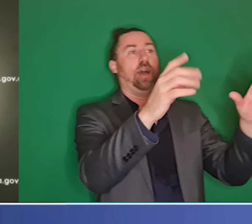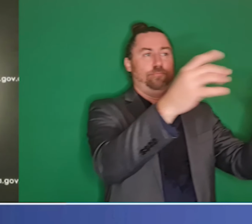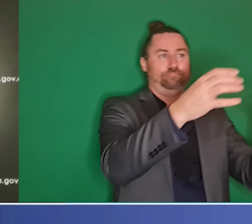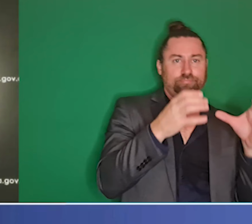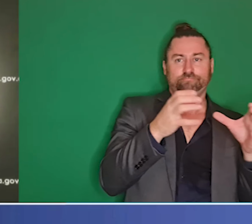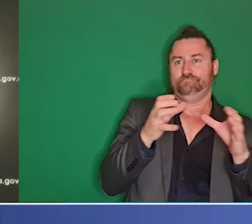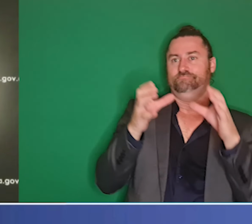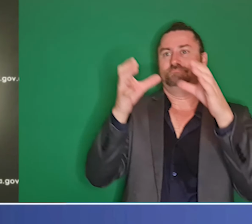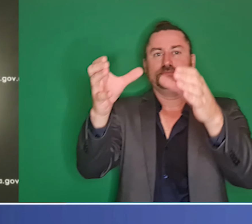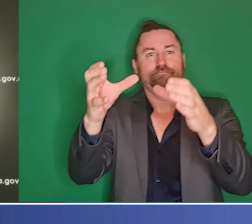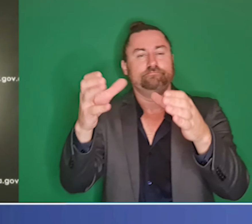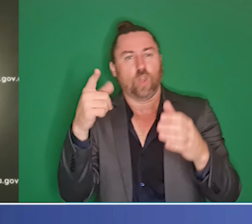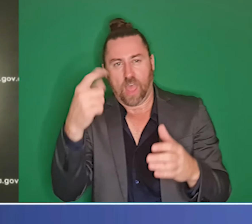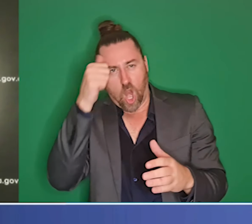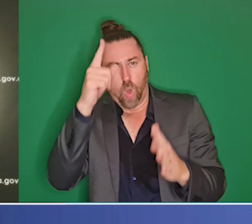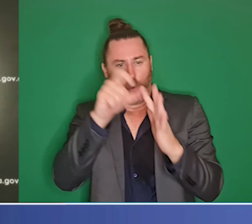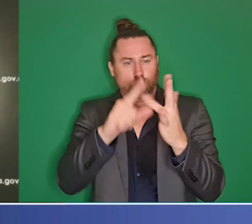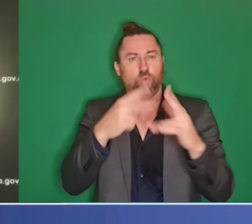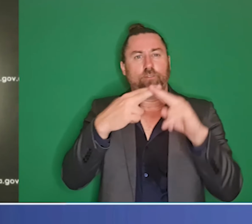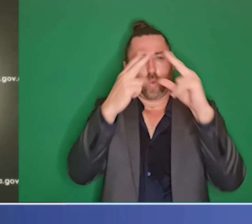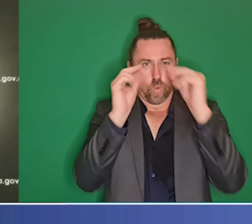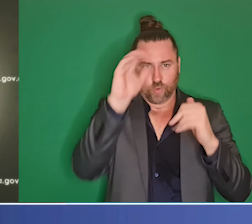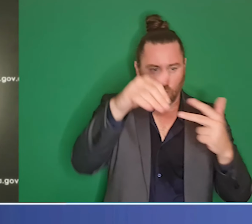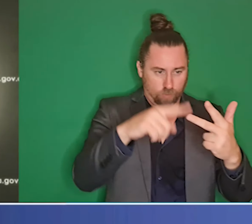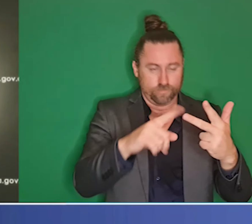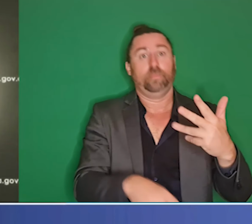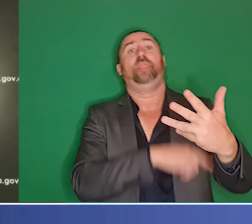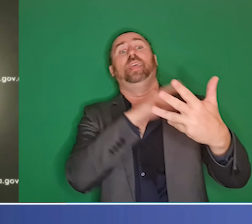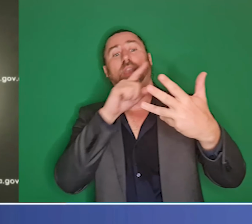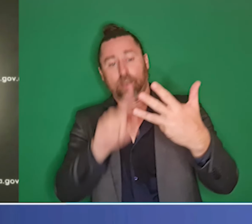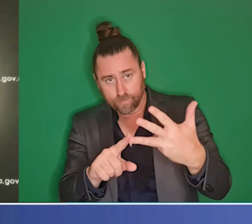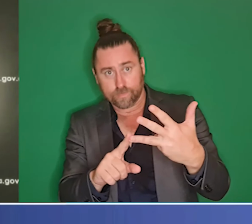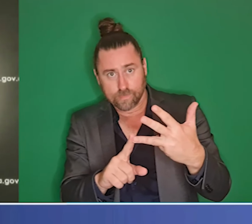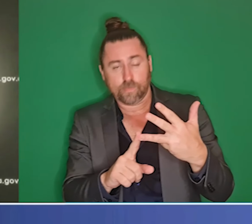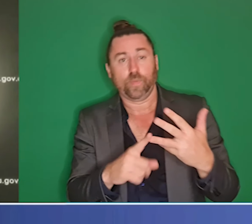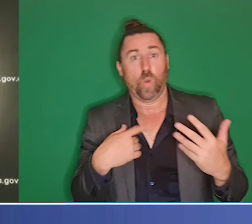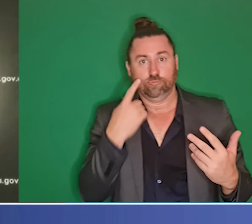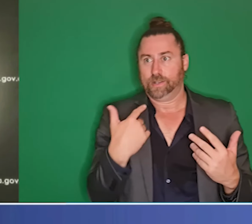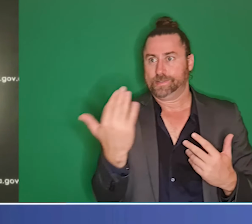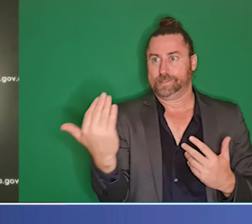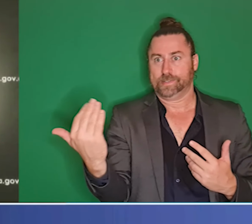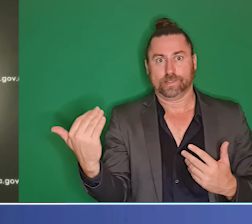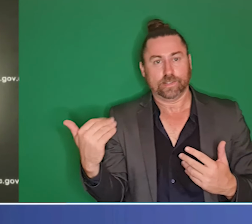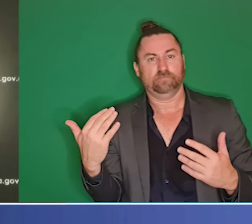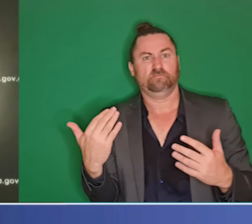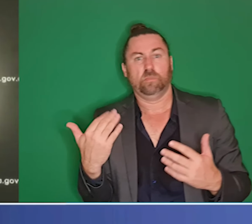within the aged care facilities. The fourth is the return in recruitment of former staff